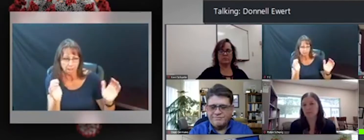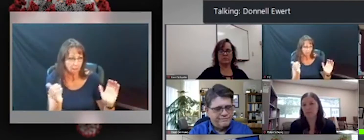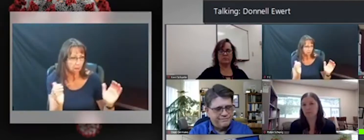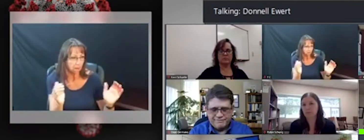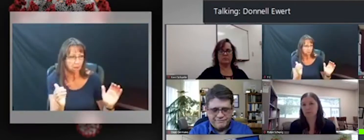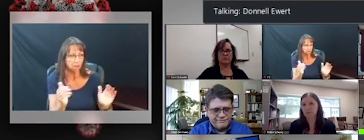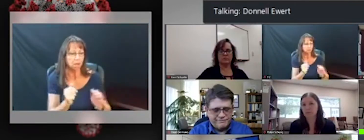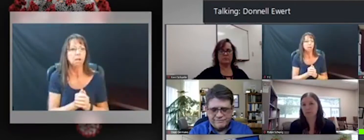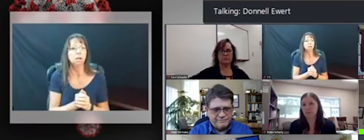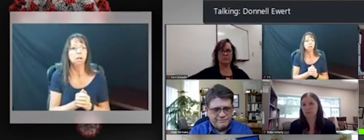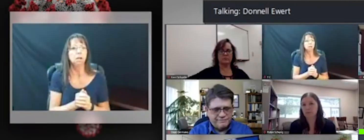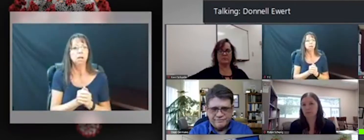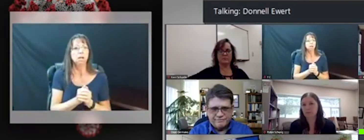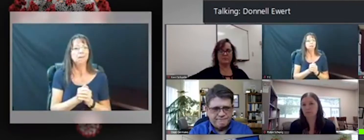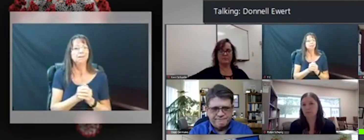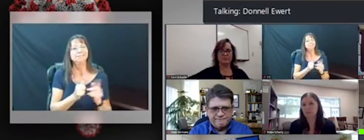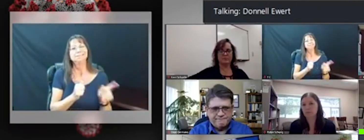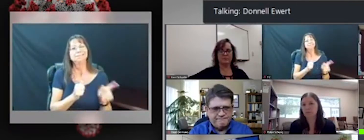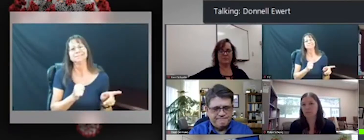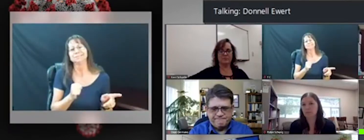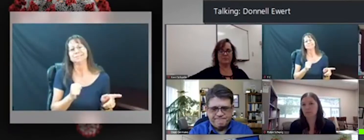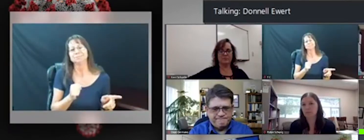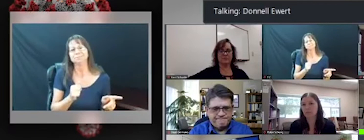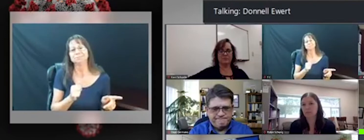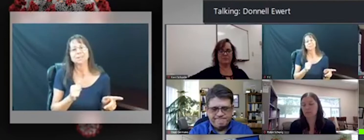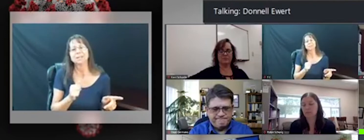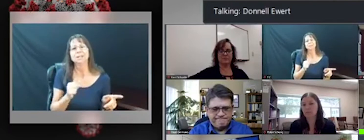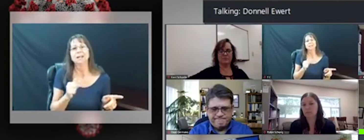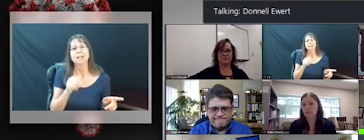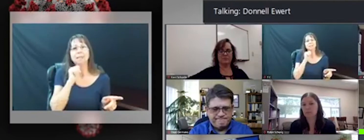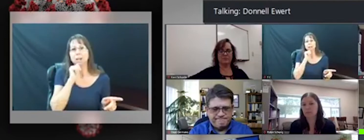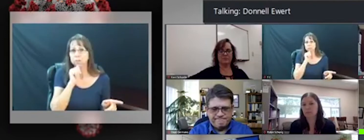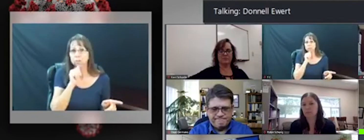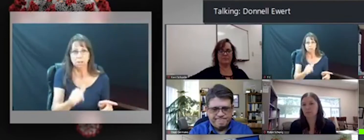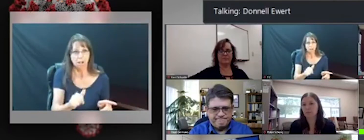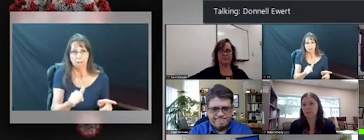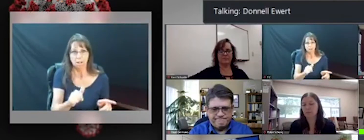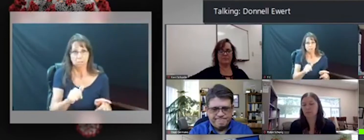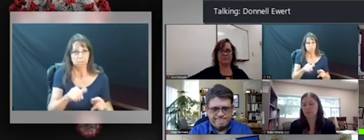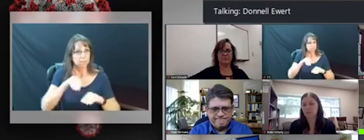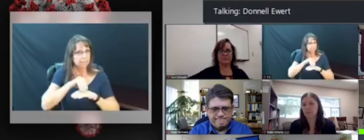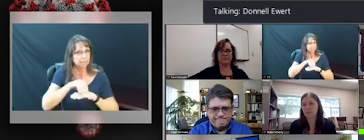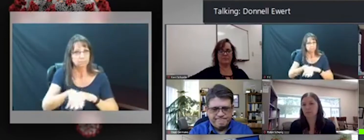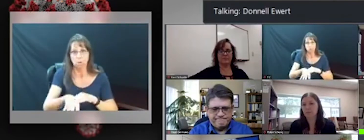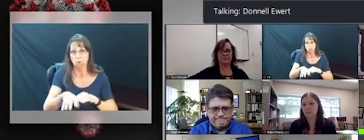these medications. That is absolutely false. That is unethical and that hasn't been done since